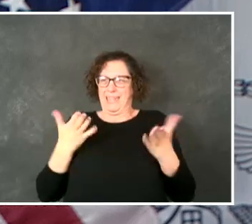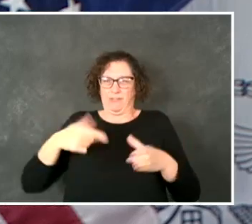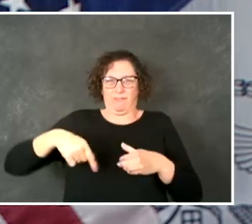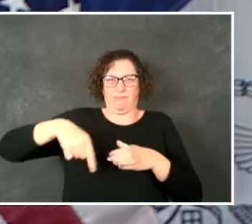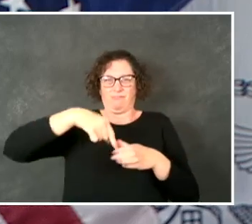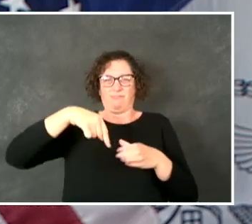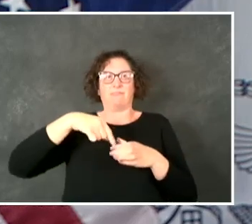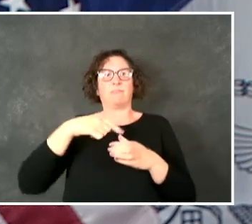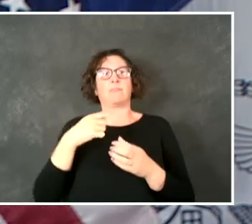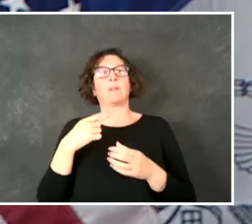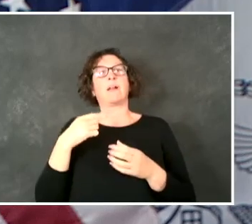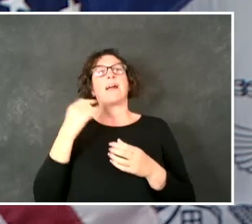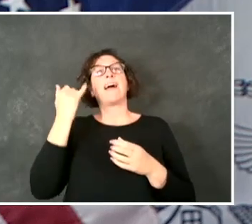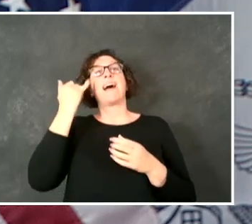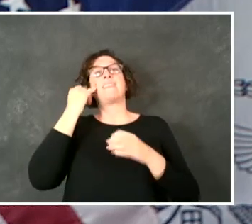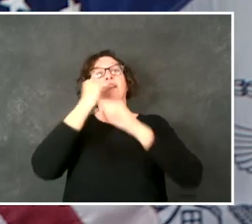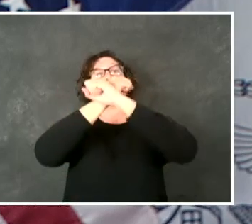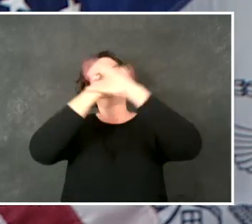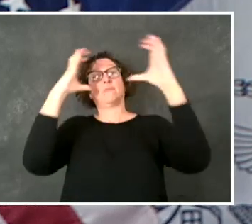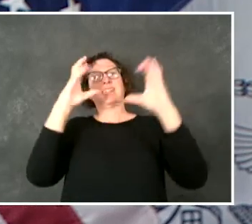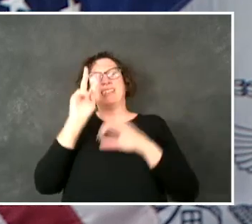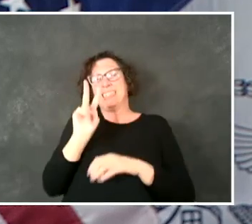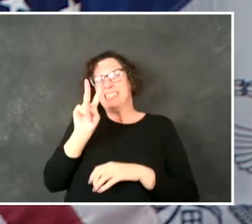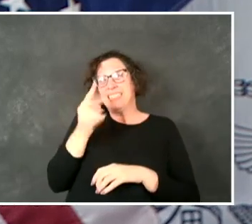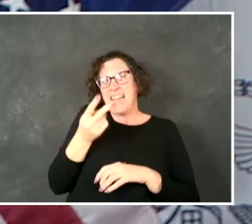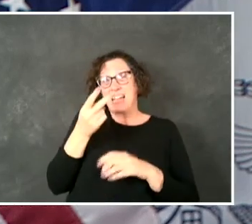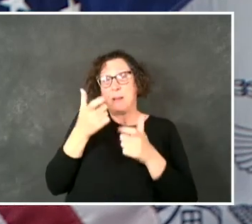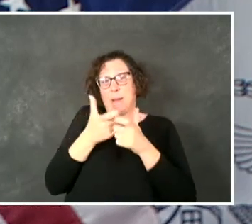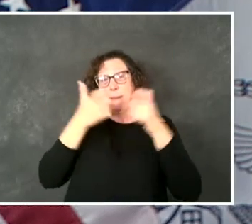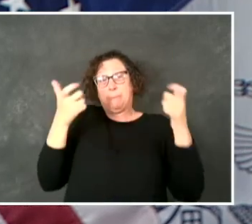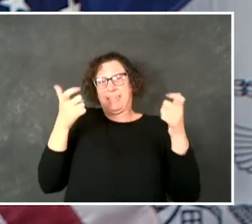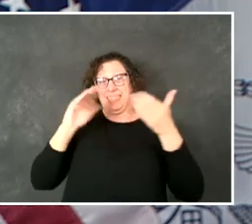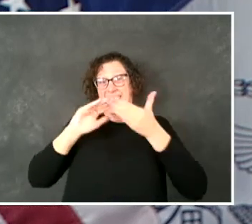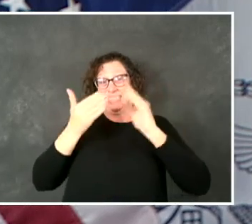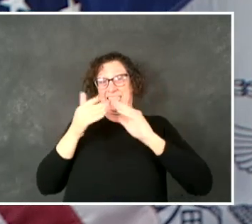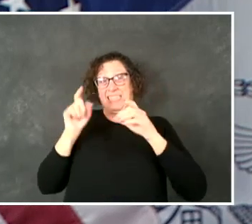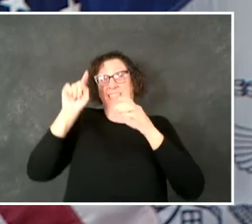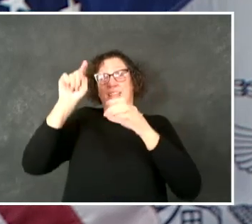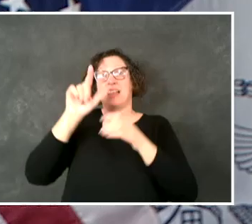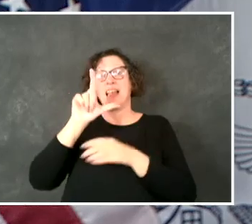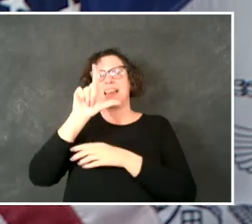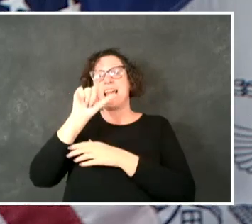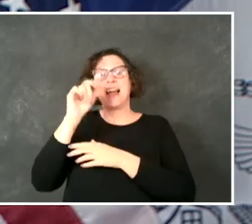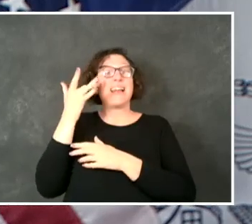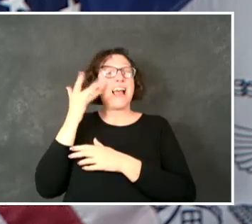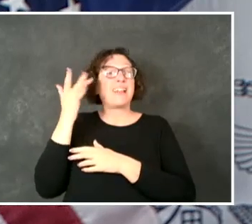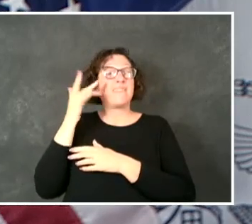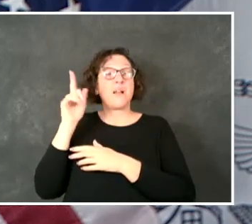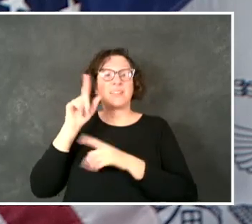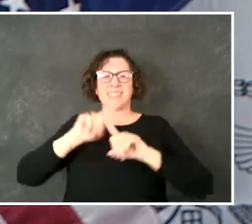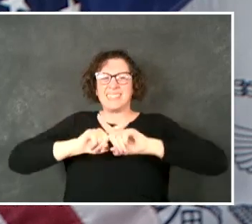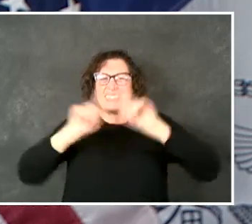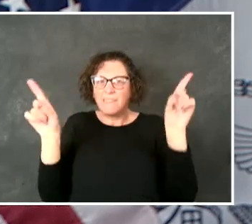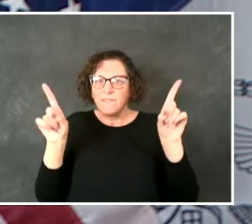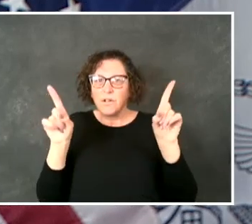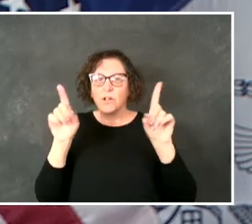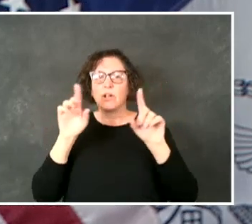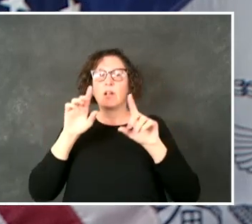EQUATION. WHEN YOU THI ONKF THE SECOND BIGGEST IN THE CONTURY, LOS ANGELES, IT'S STRUCTURED ENTIRELY DIFFERENTLY, SPREAD OUT OVER A VAST AREA.